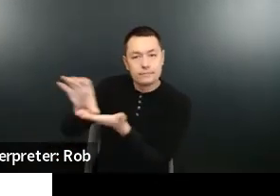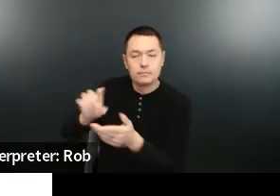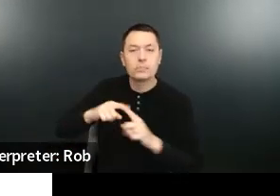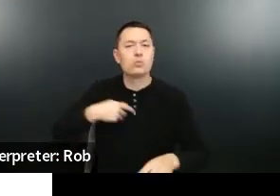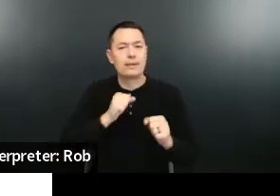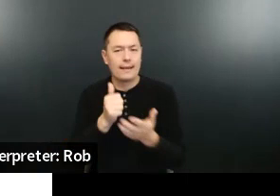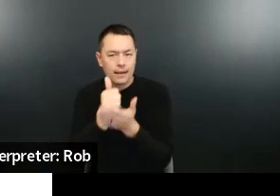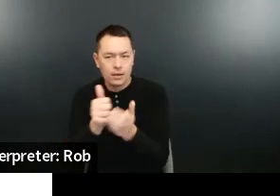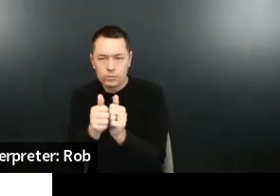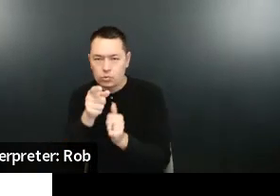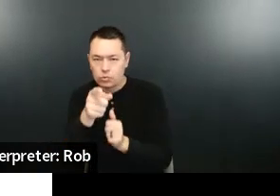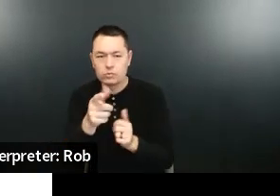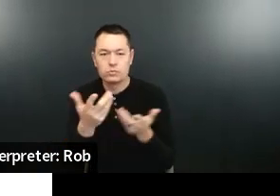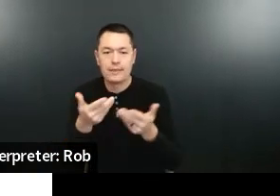developing those and